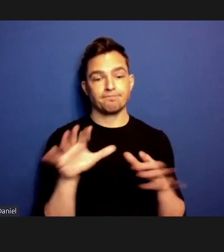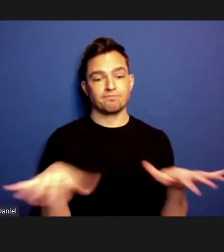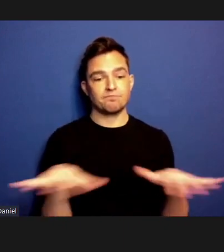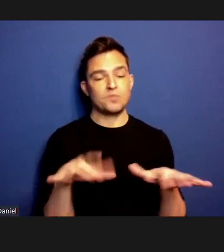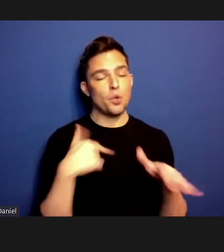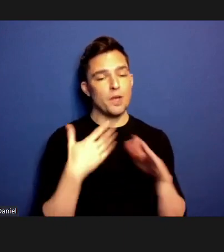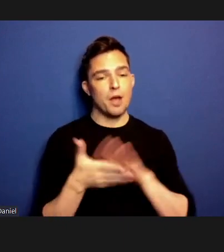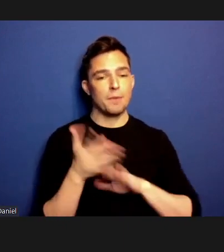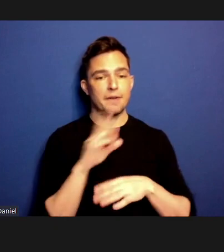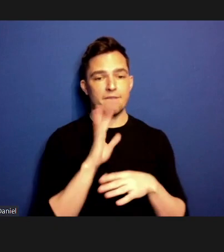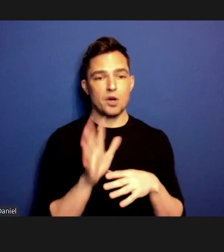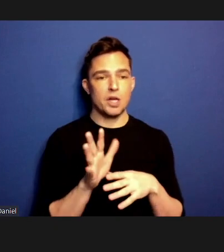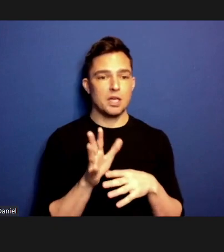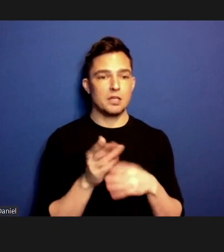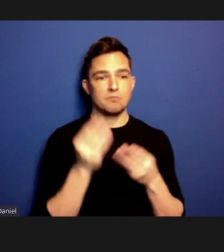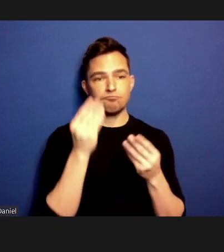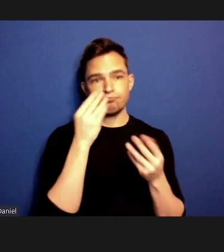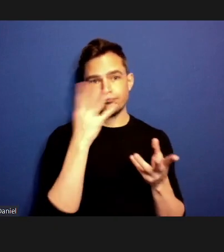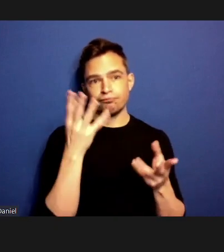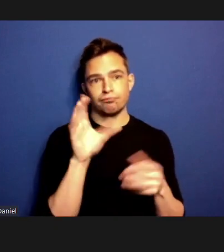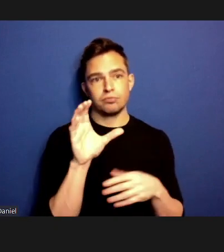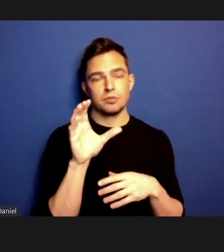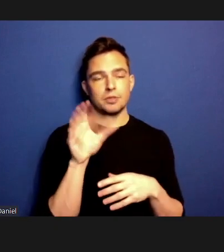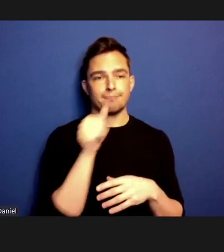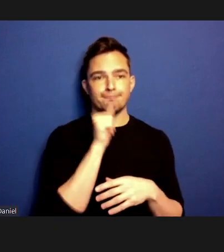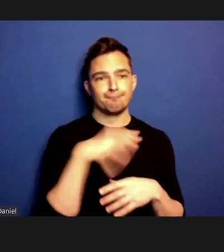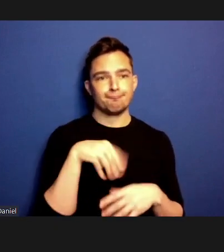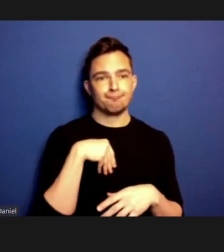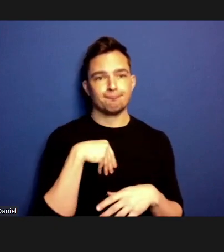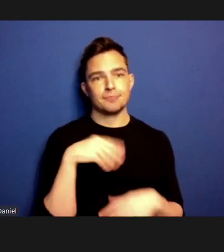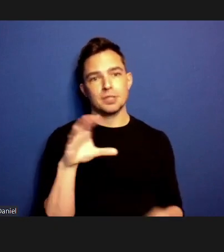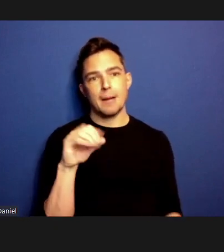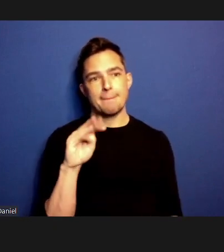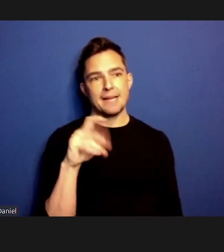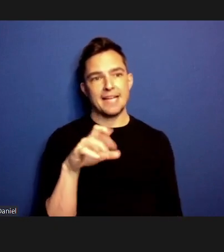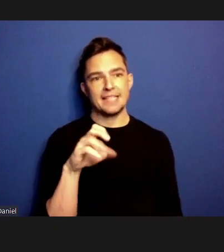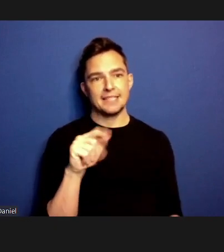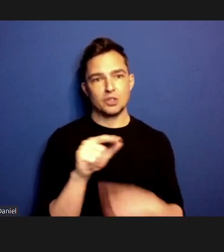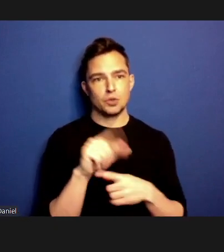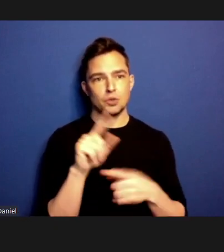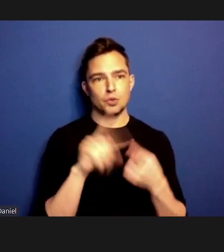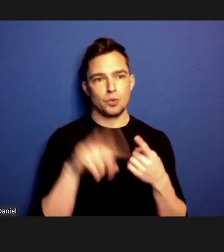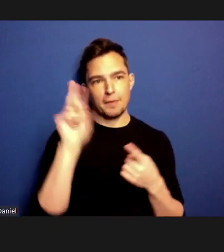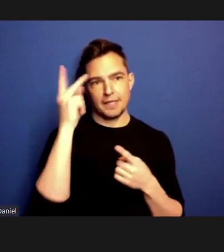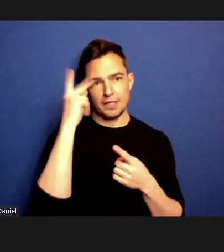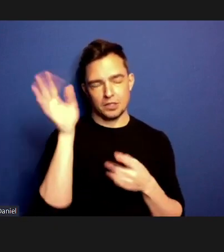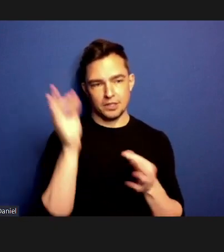think, complacent approach to political decisions that do directly impact us. And then on top